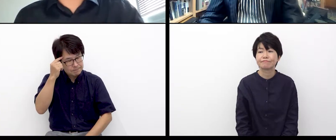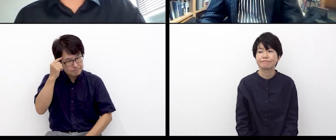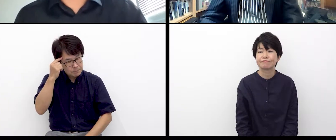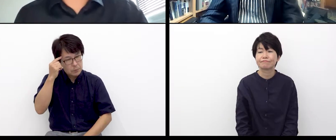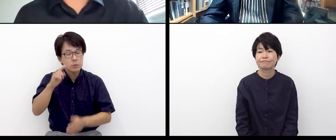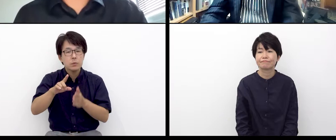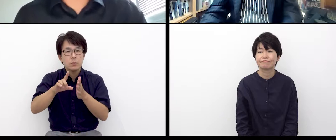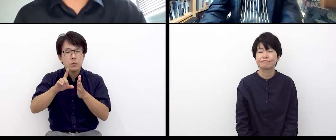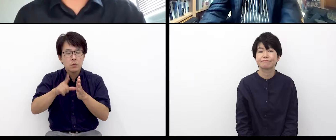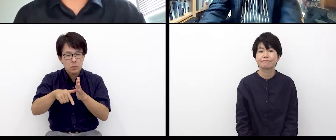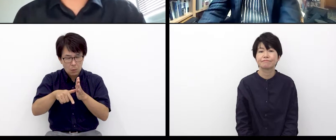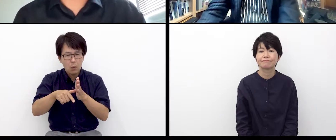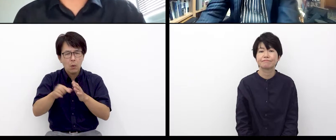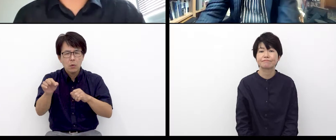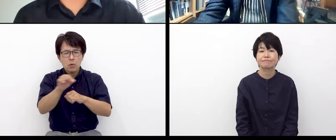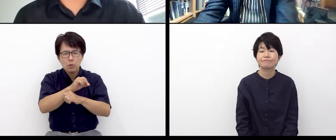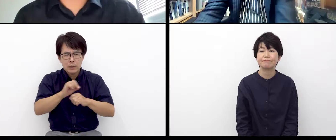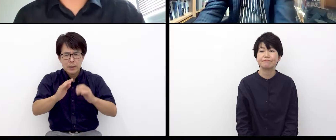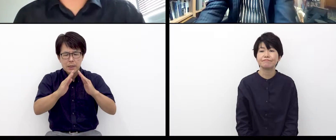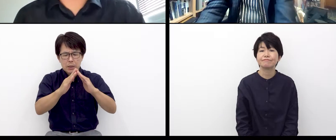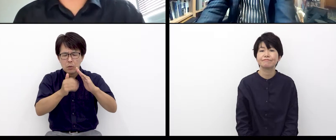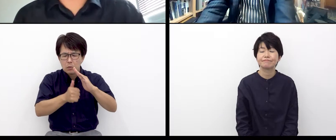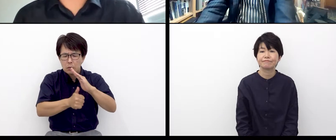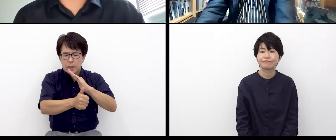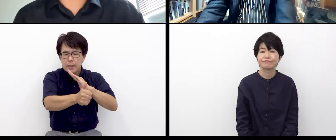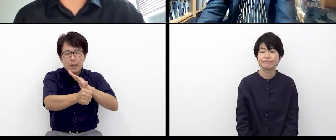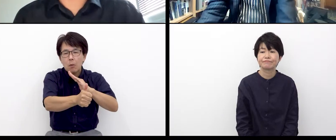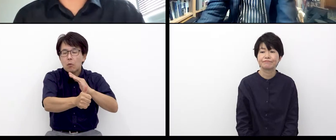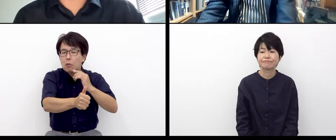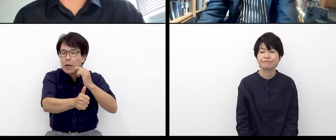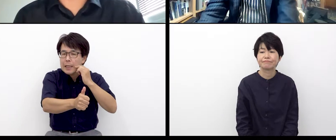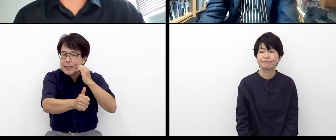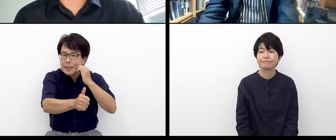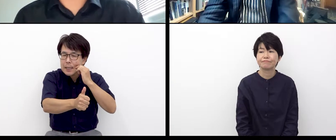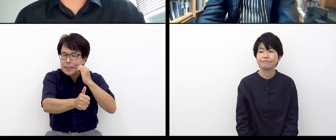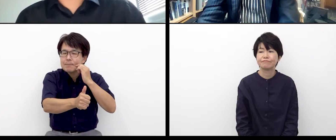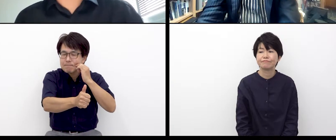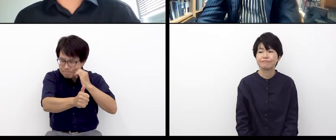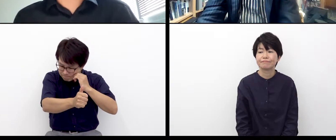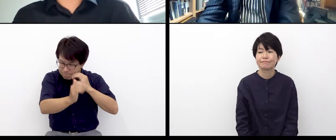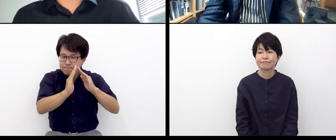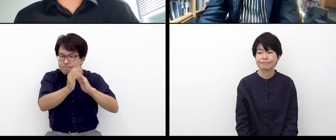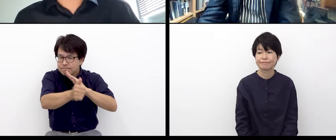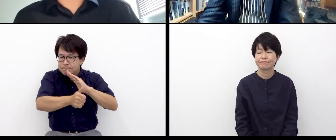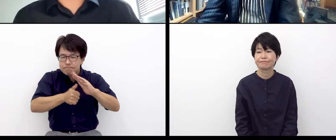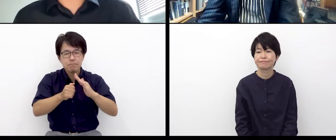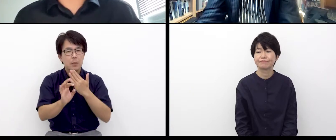it doesn’t mean that they can never go out